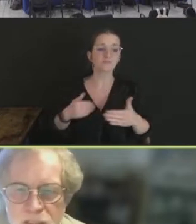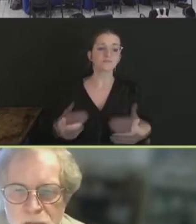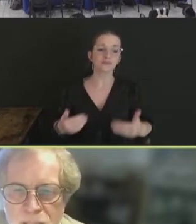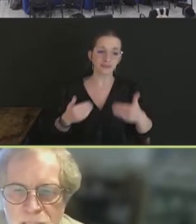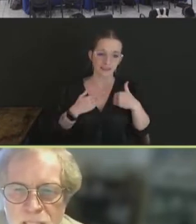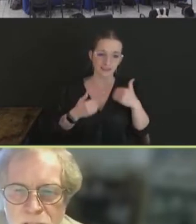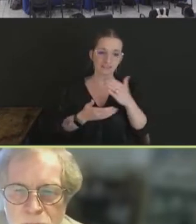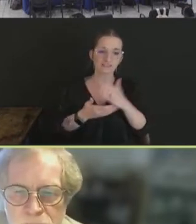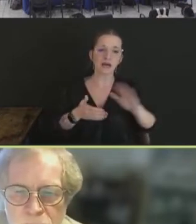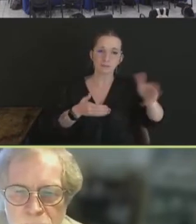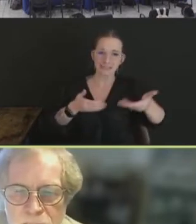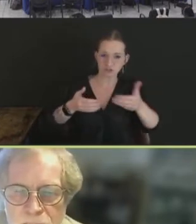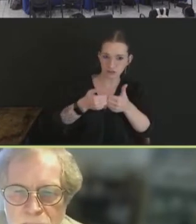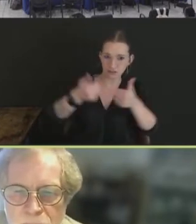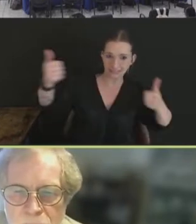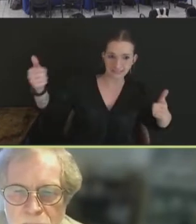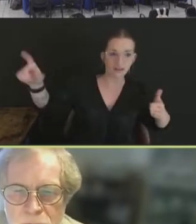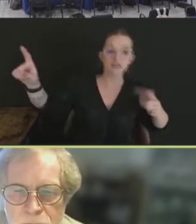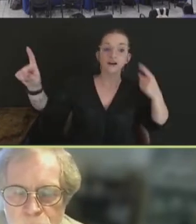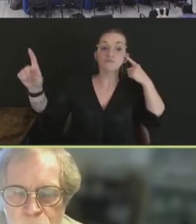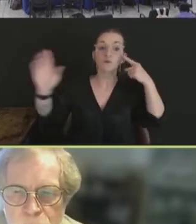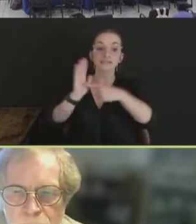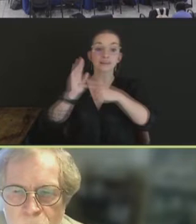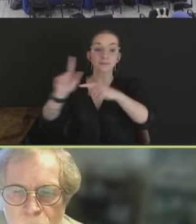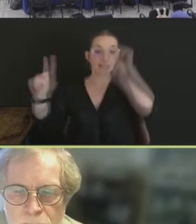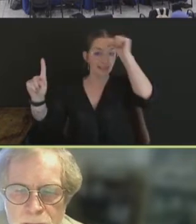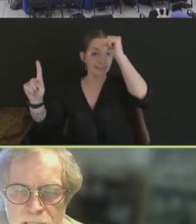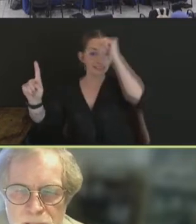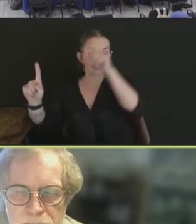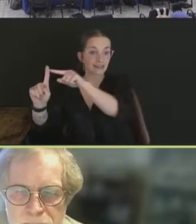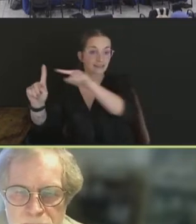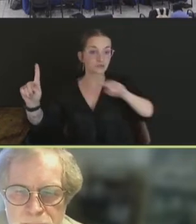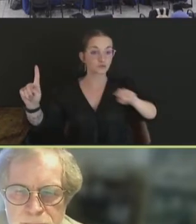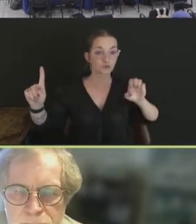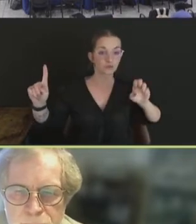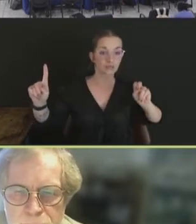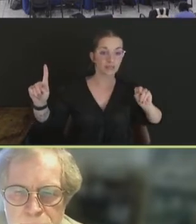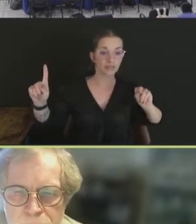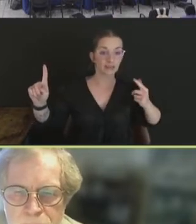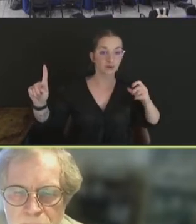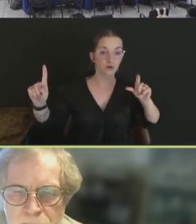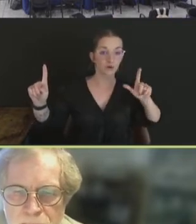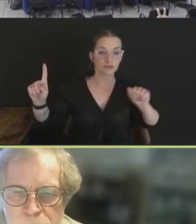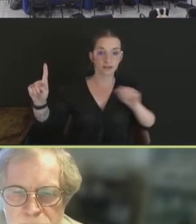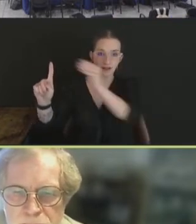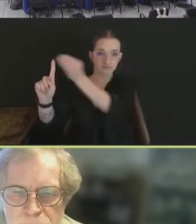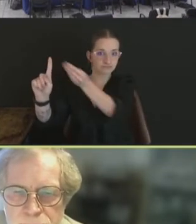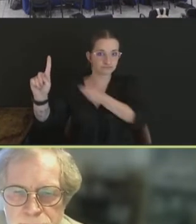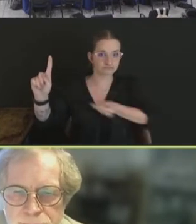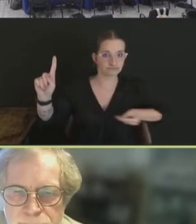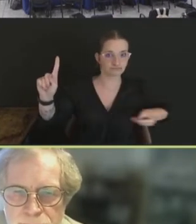Illustrated here was from India to Angola. Next, please.